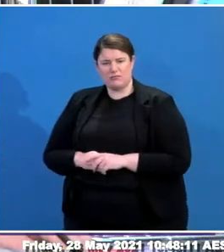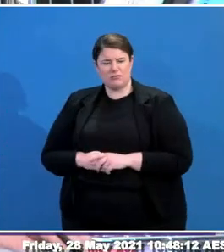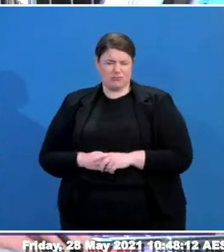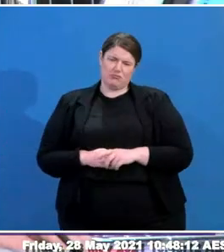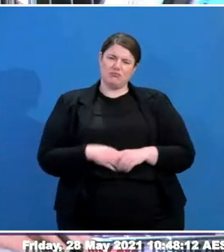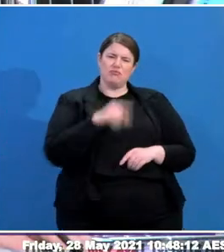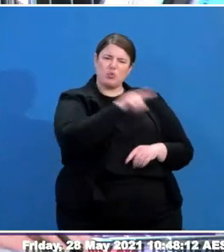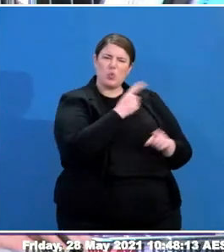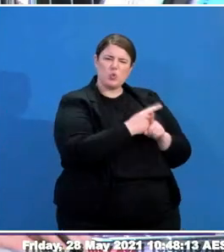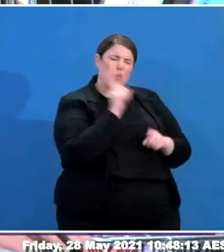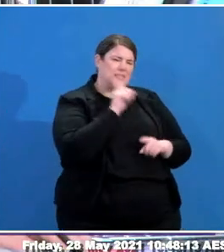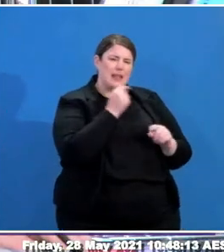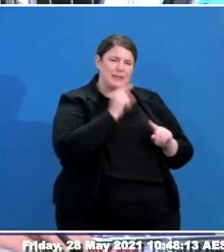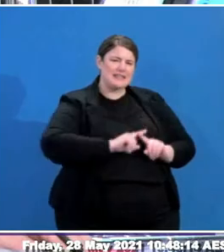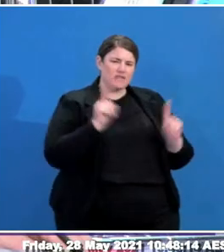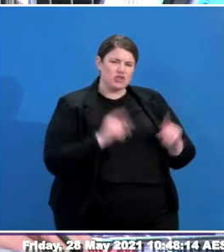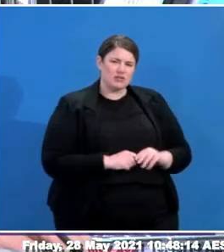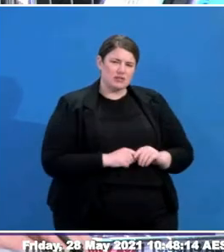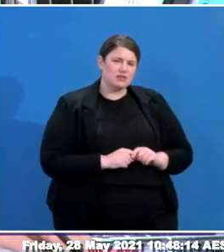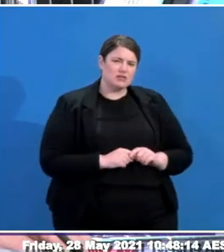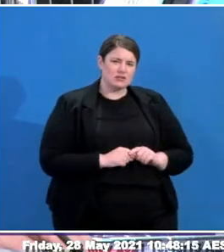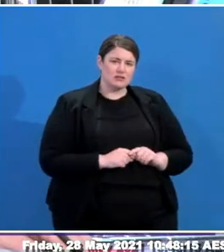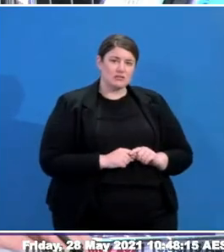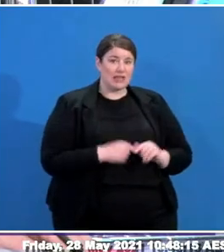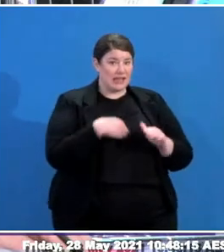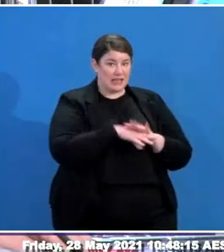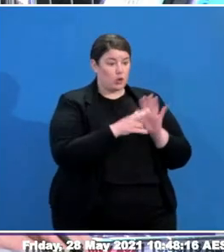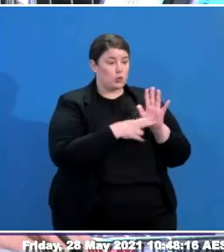Your evidence yesterday is, and it is recorded in the Ombudsman's --- material